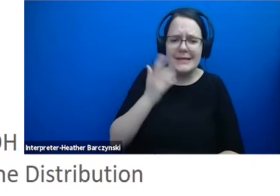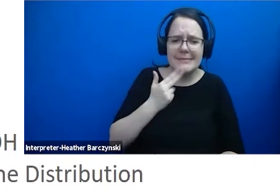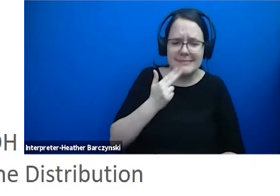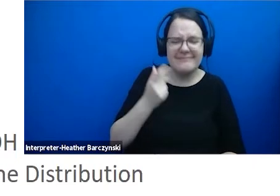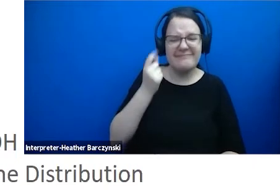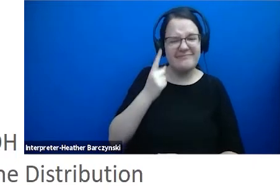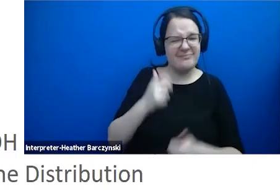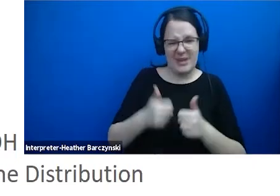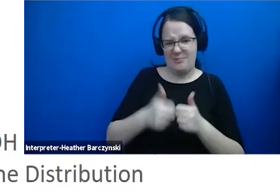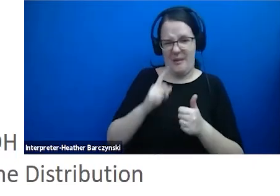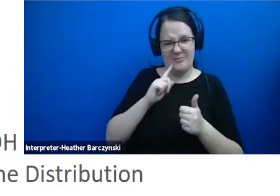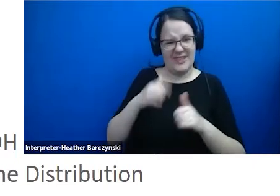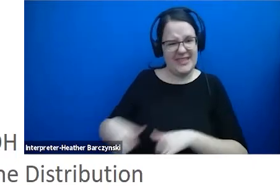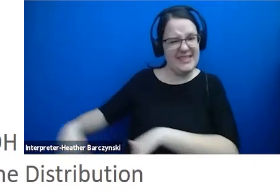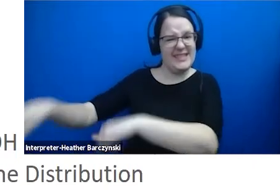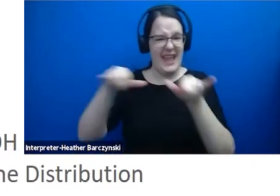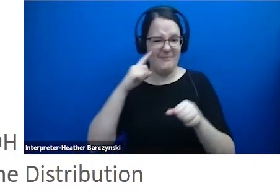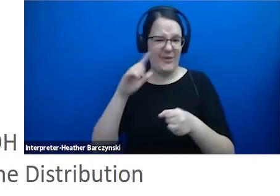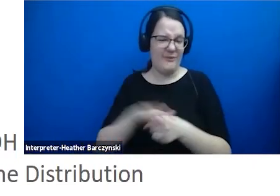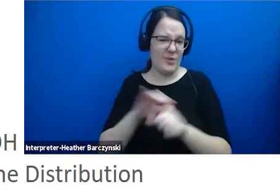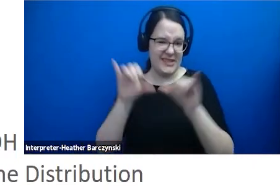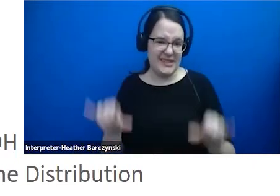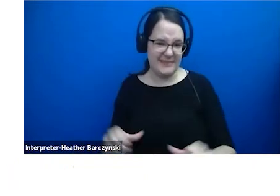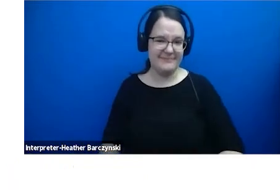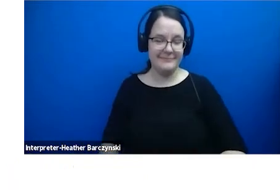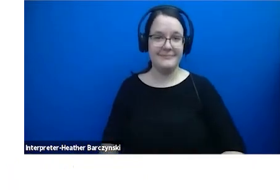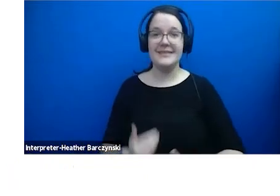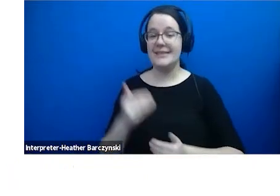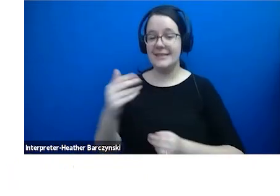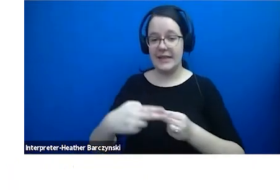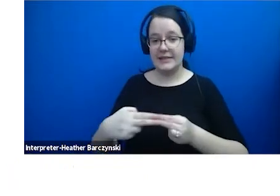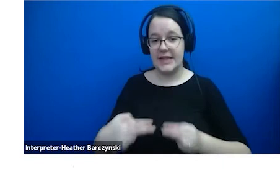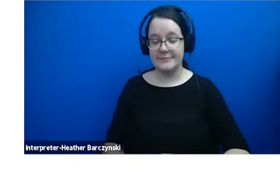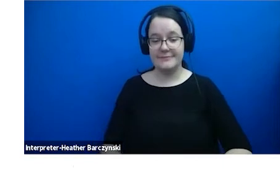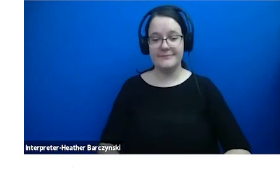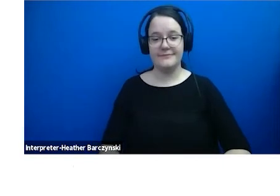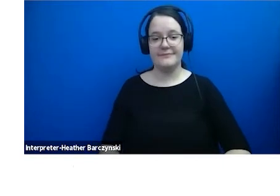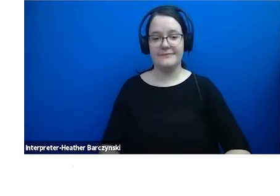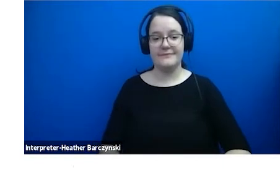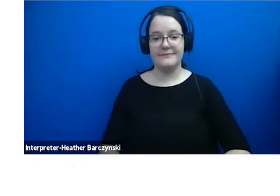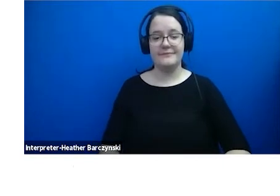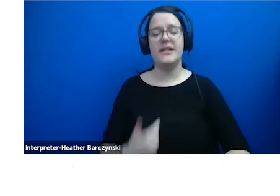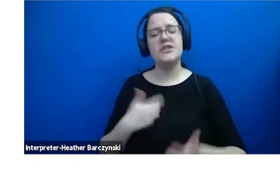same across the entire system if i could have the next slide um so i wanted to say a few words about